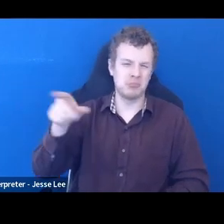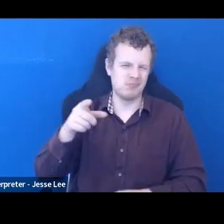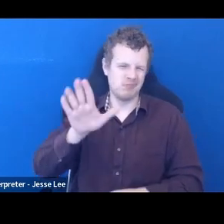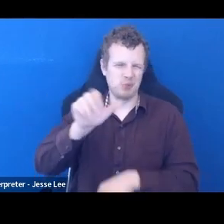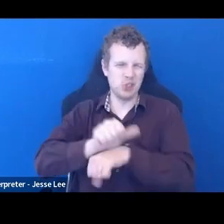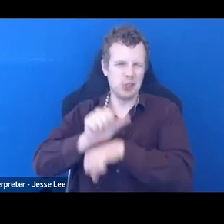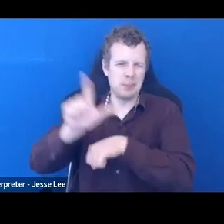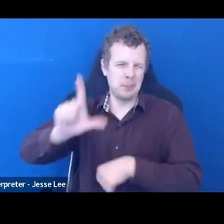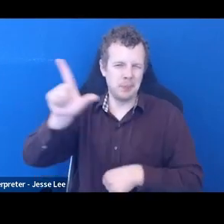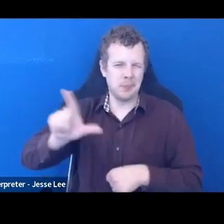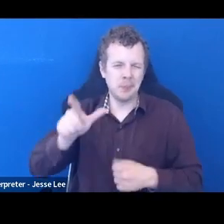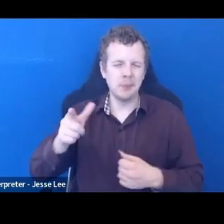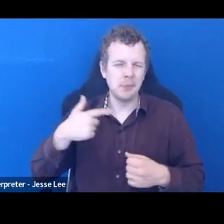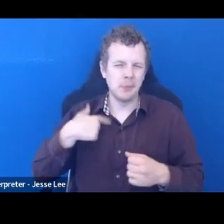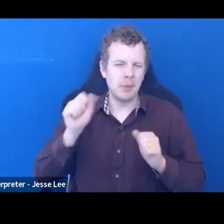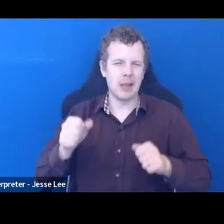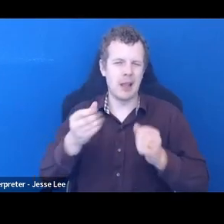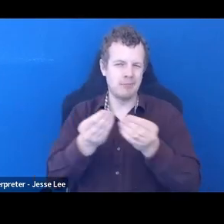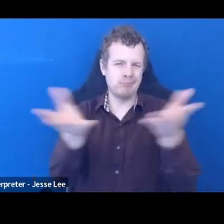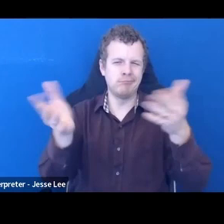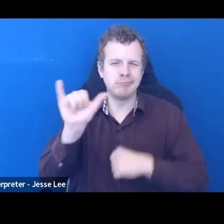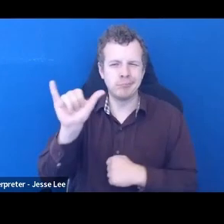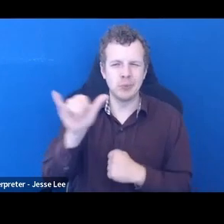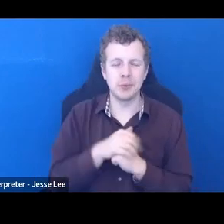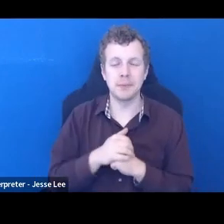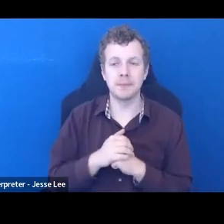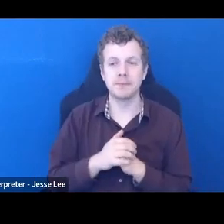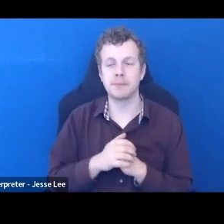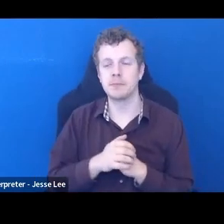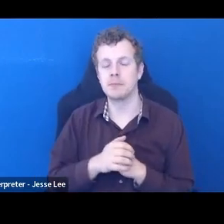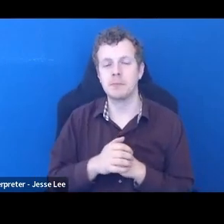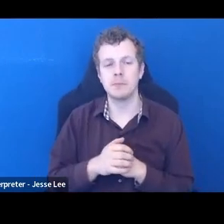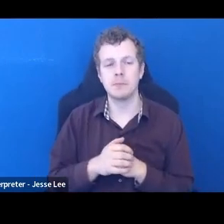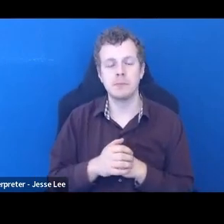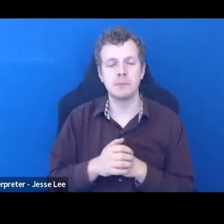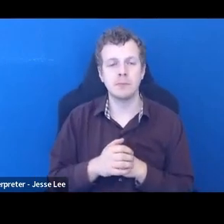I'm happy to help distribute them as well. Essentially these are the guidelines